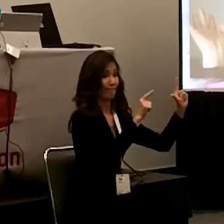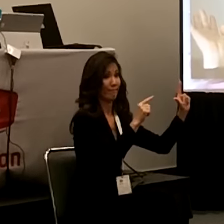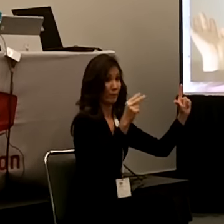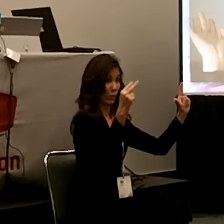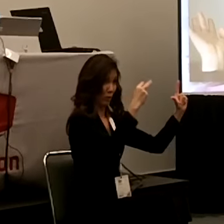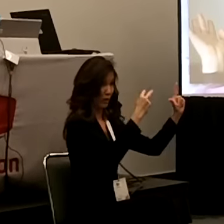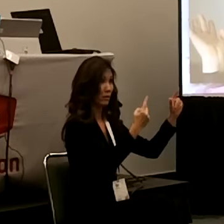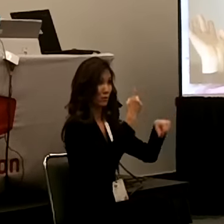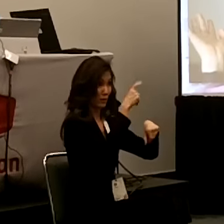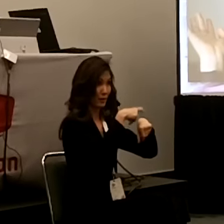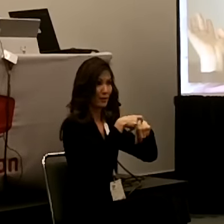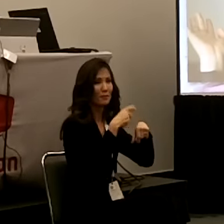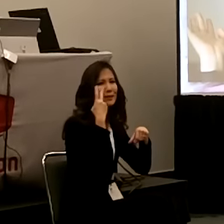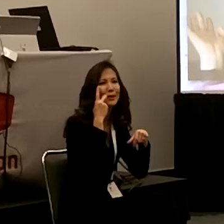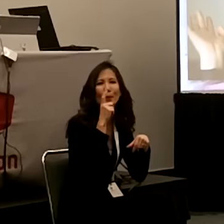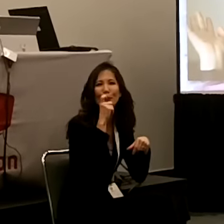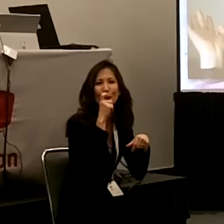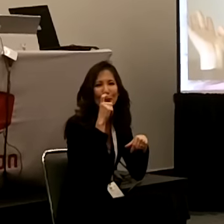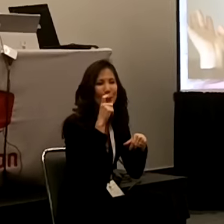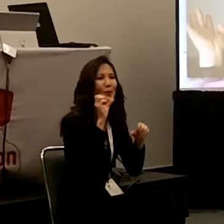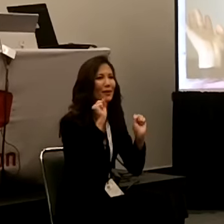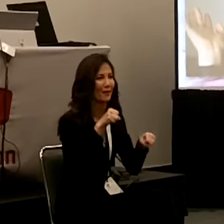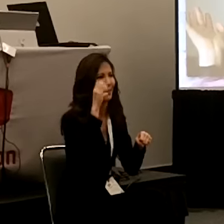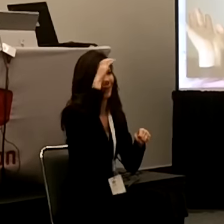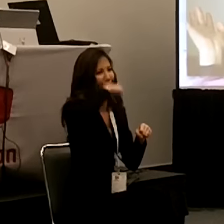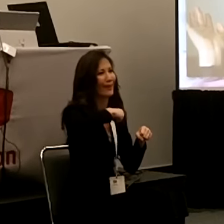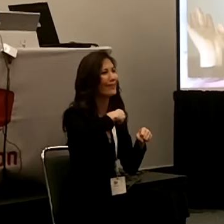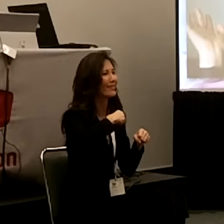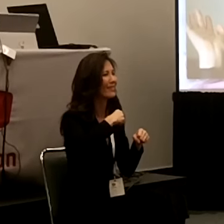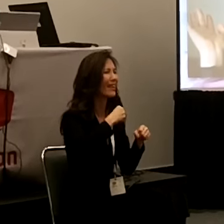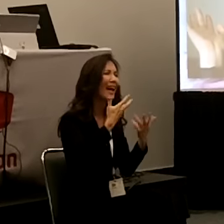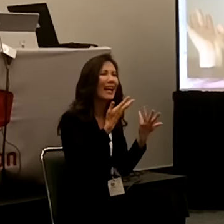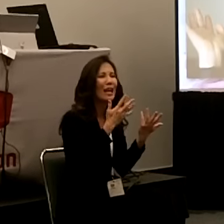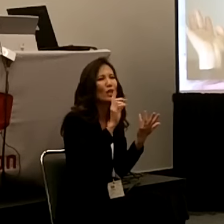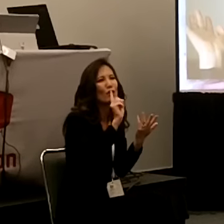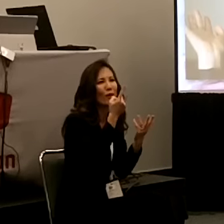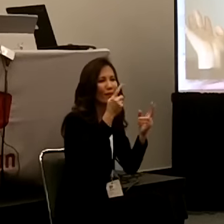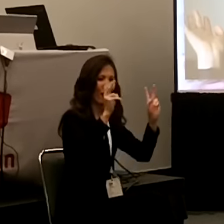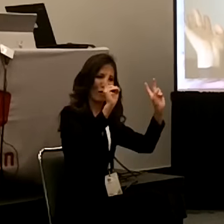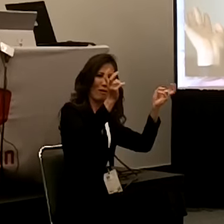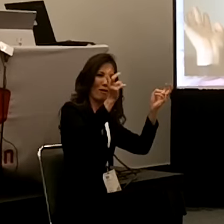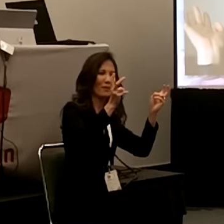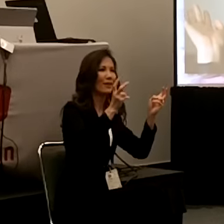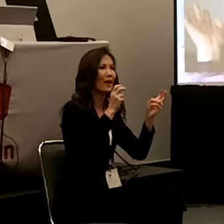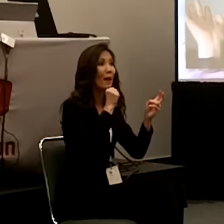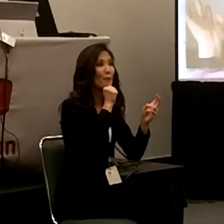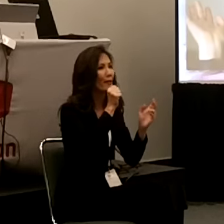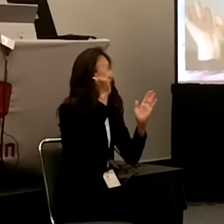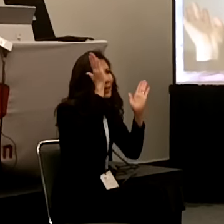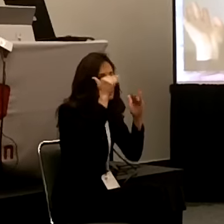and then, we're gonna see if anybody can just guess... at least the topic - I'm not gonna expect anybody to get it word for word.